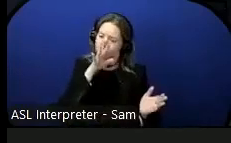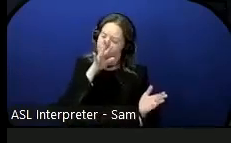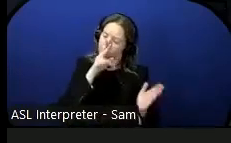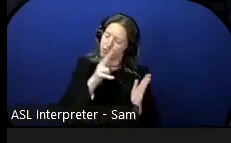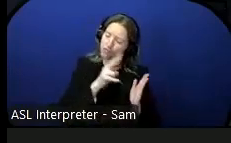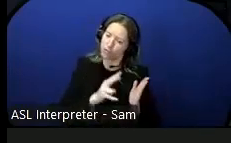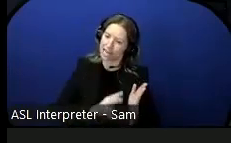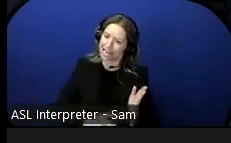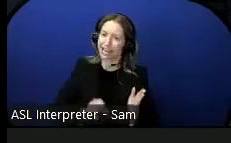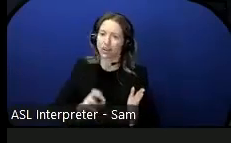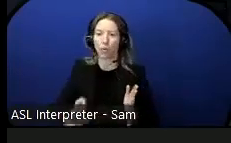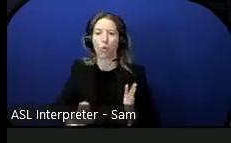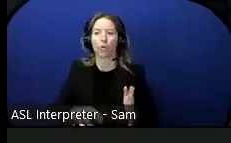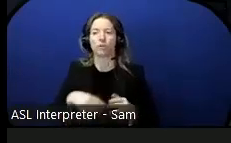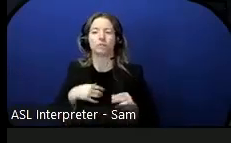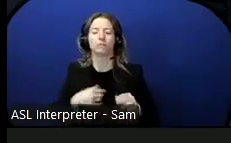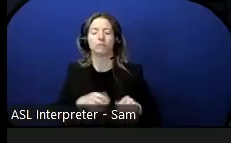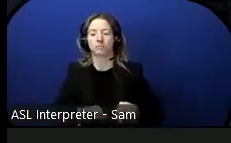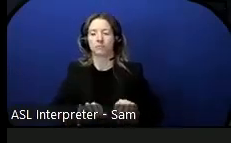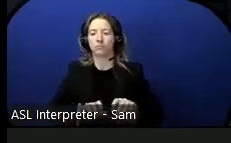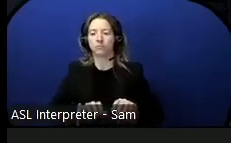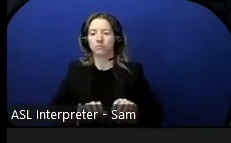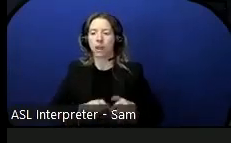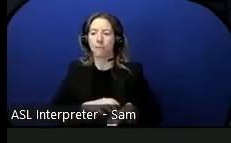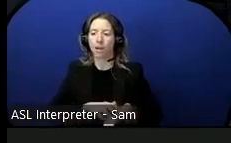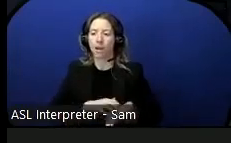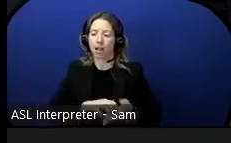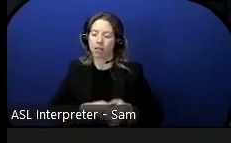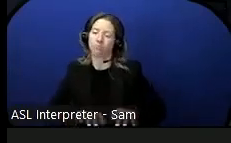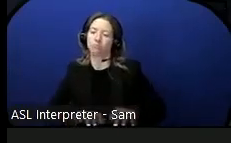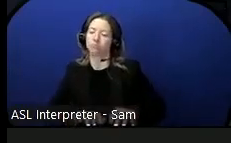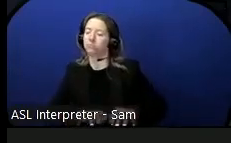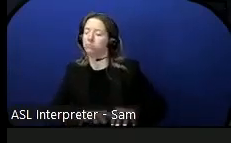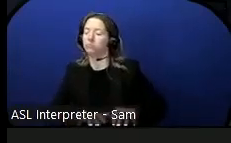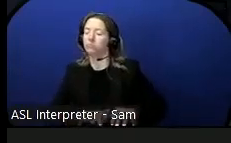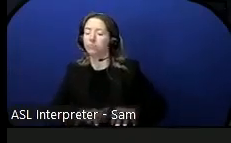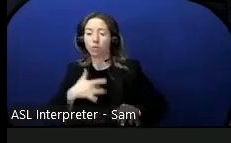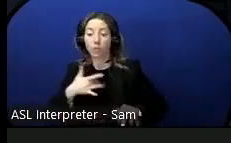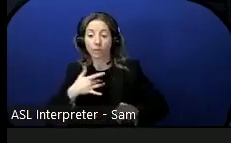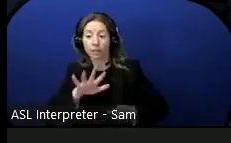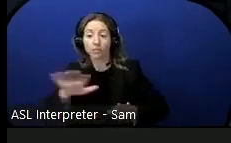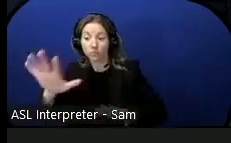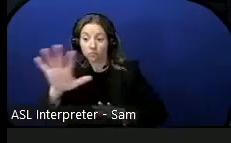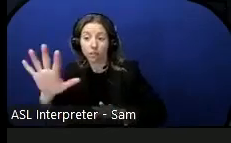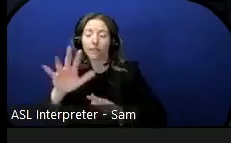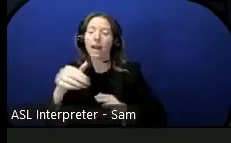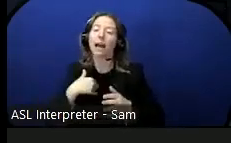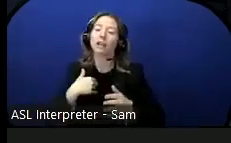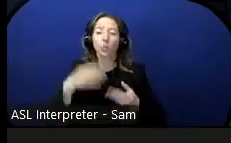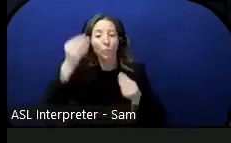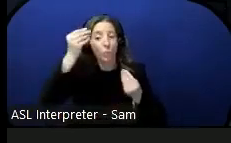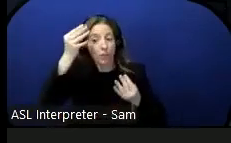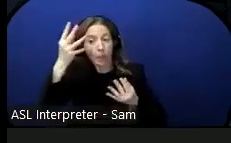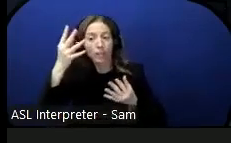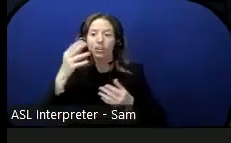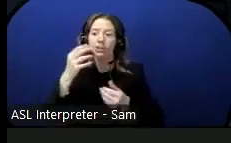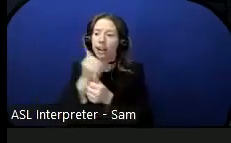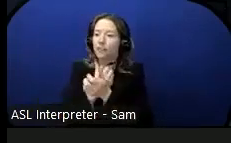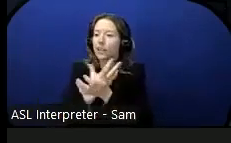understand what information is there, and the relationship between pieces of information. So we like to use headings as a really good example of this